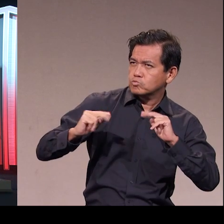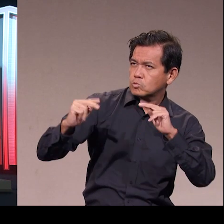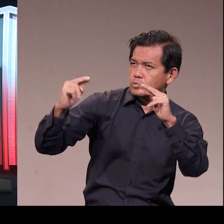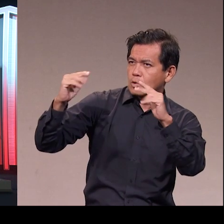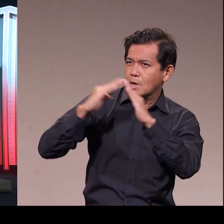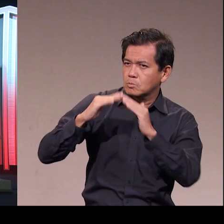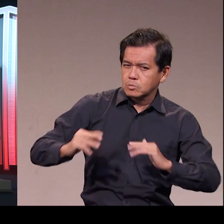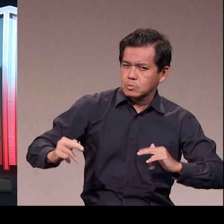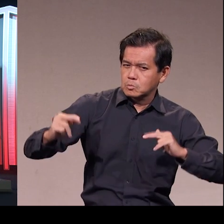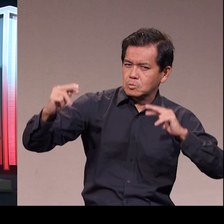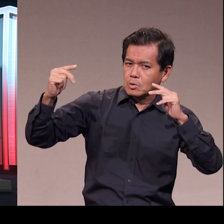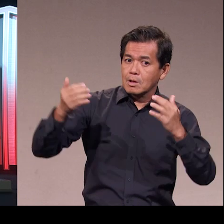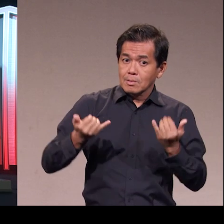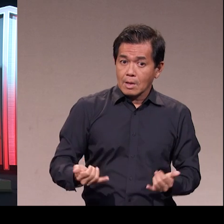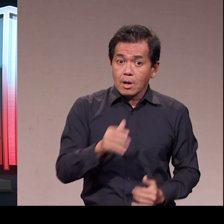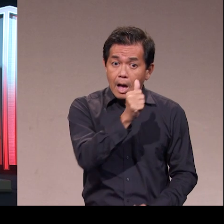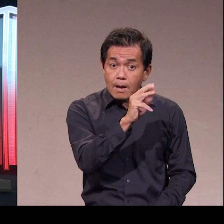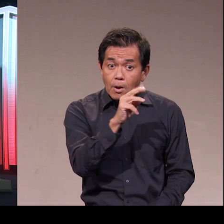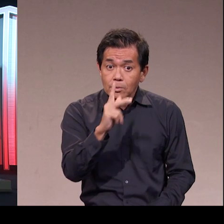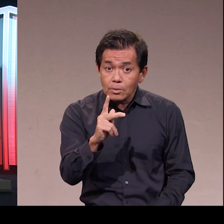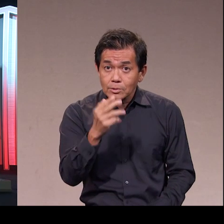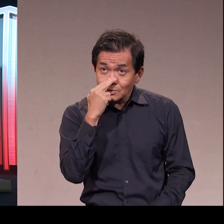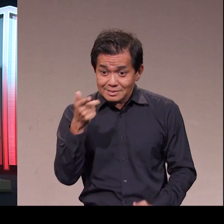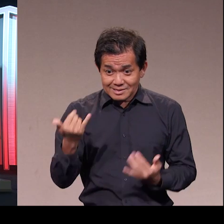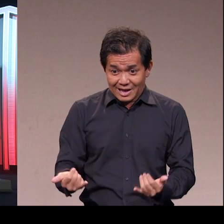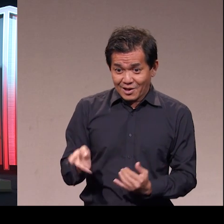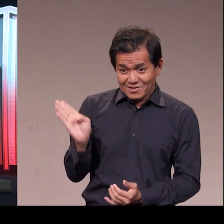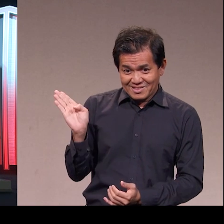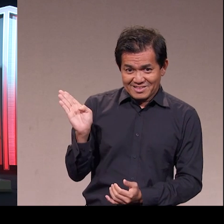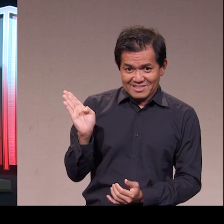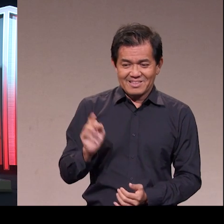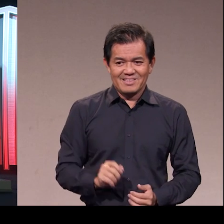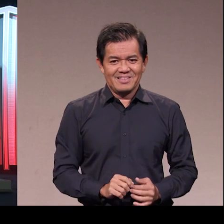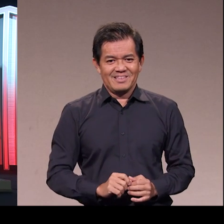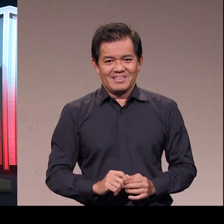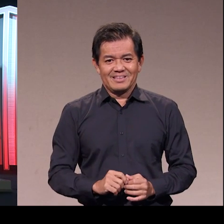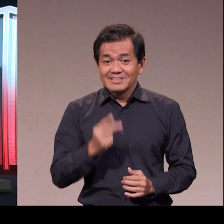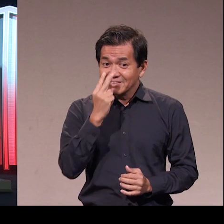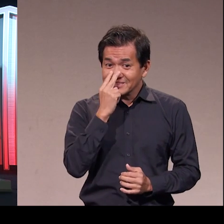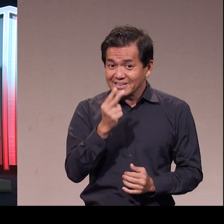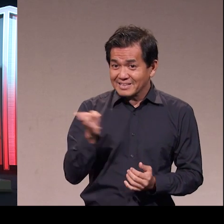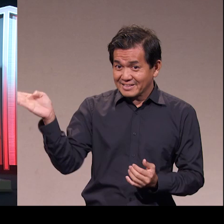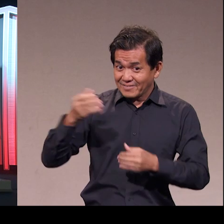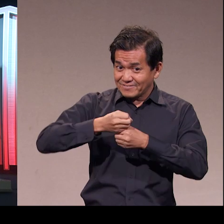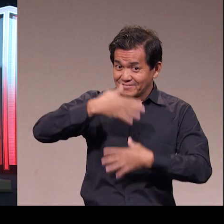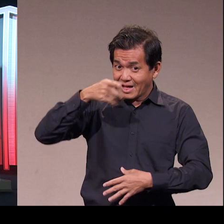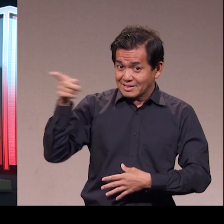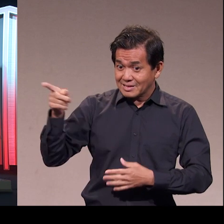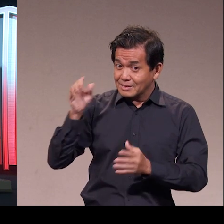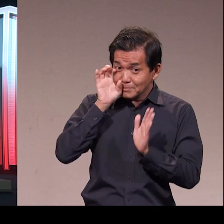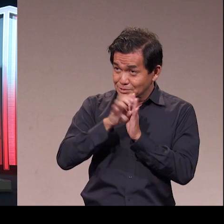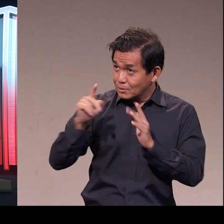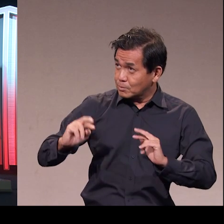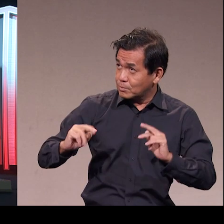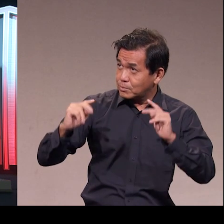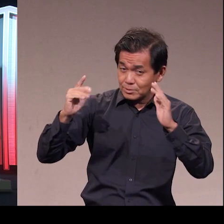This is Ang Mo Kio today. You can see that the flats have been upgraded,